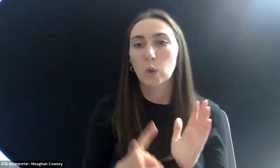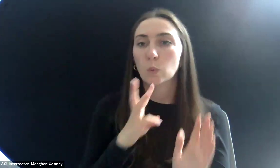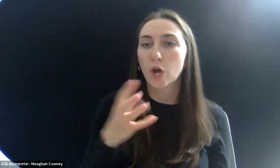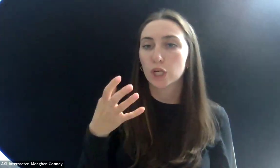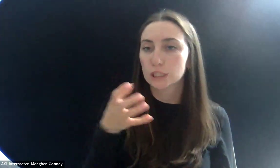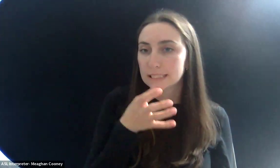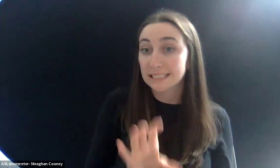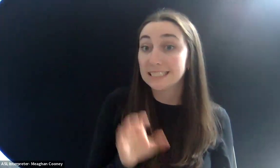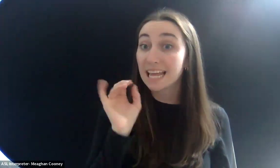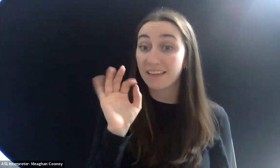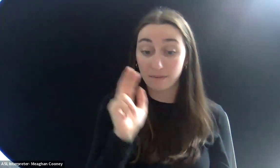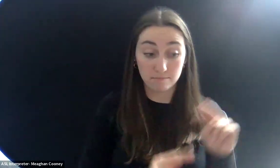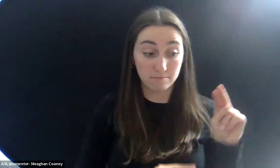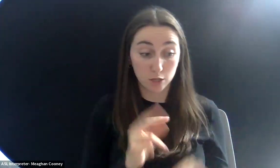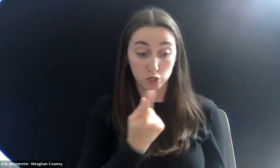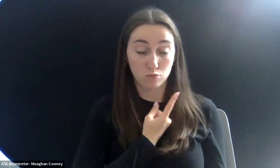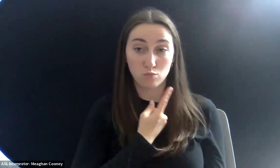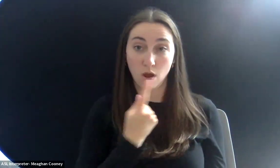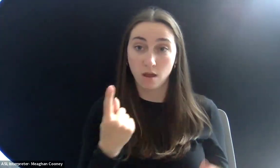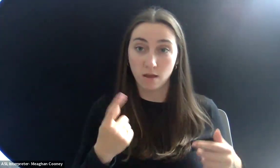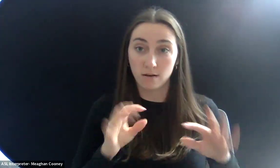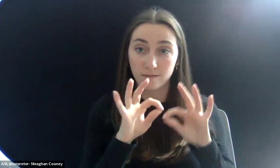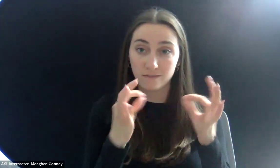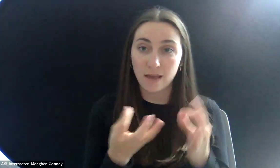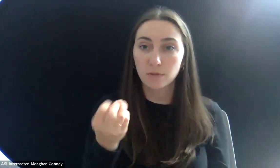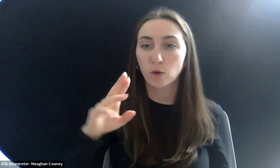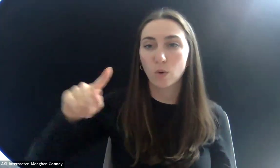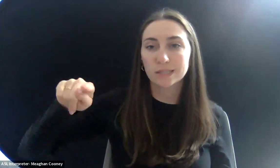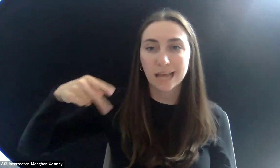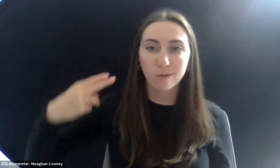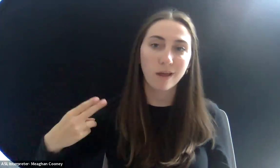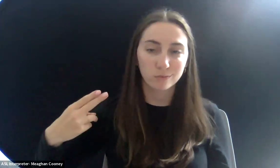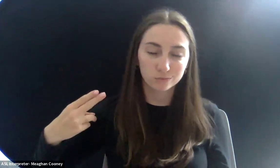If the buildings are single family or townhouse type or